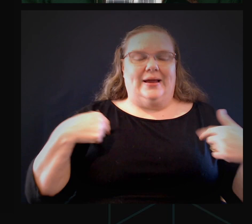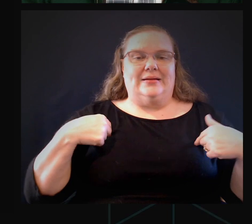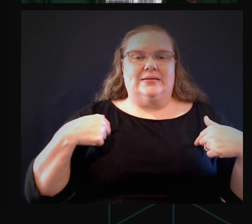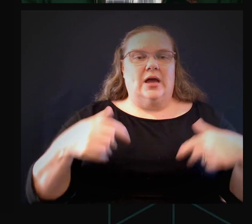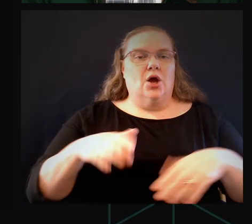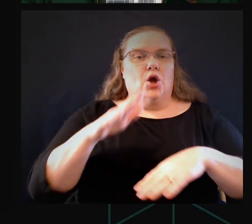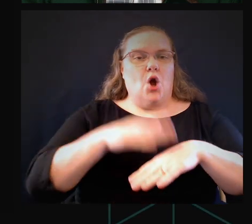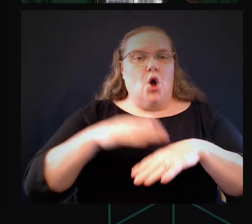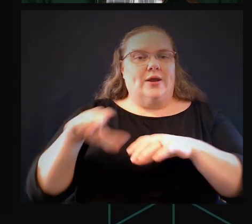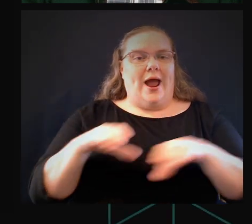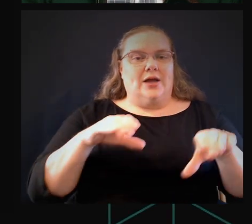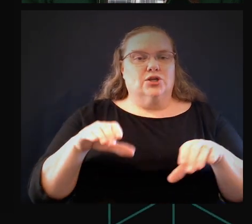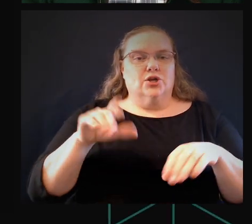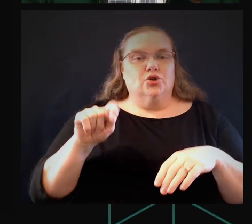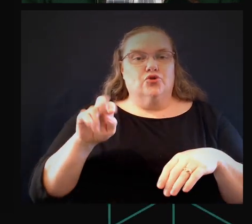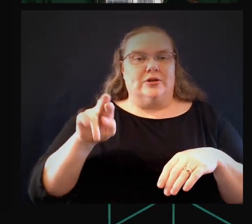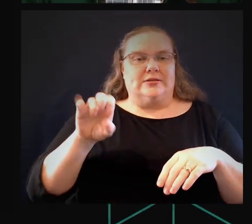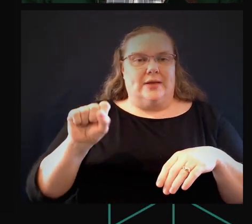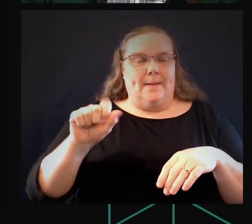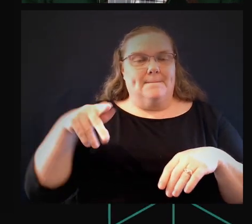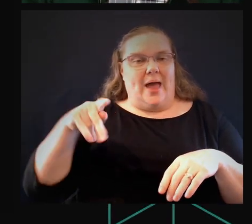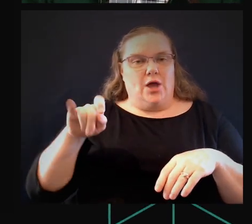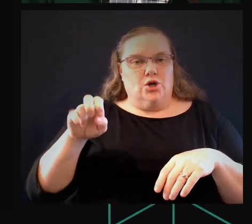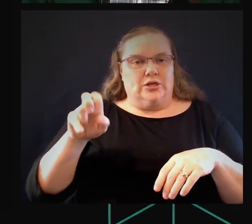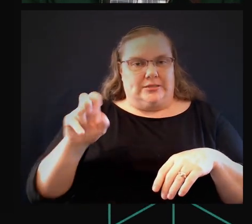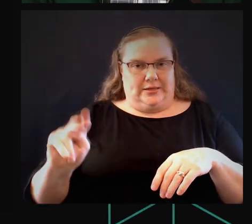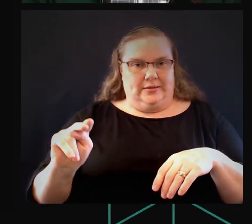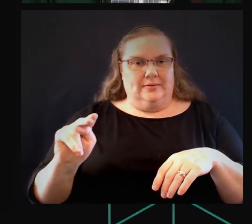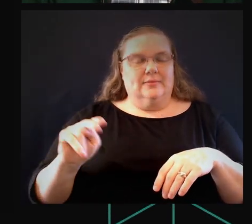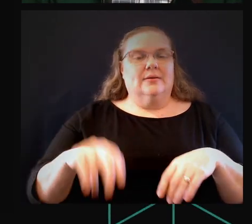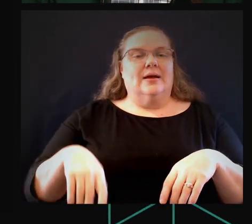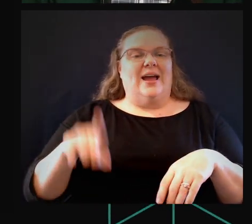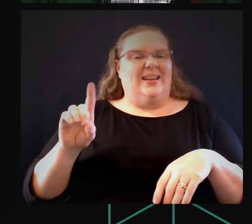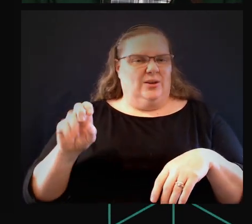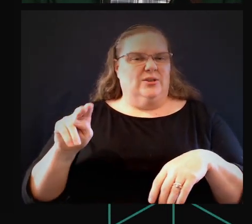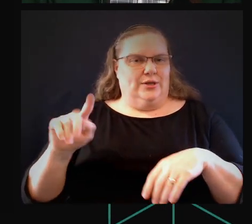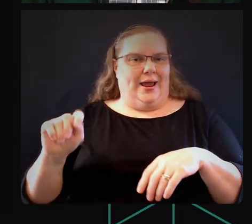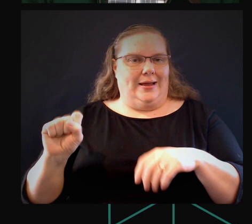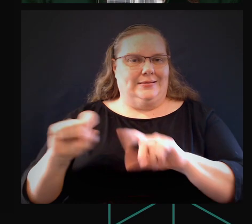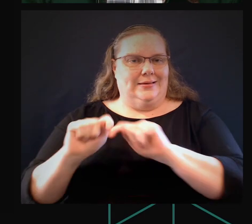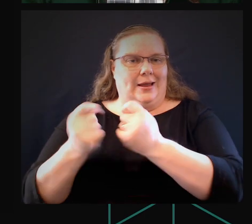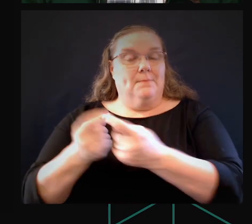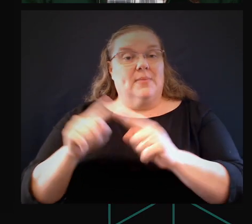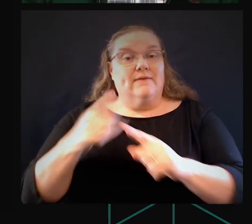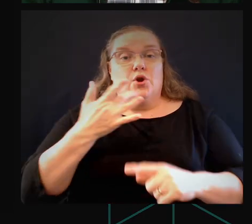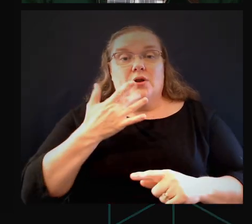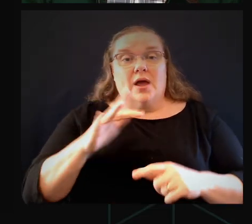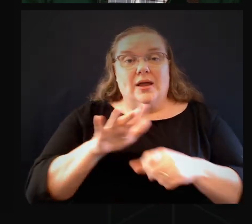Director of Sustainability on Dan's team. If you are lucky enough to be part of a larger organization